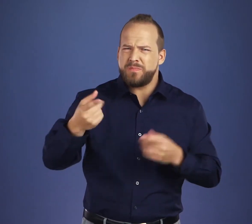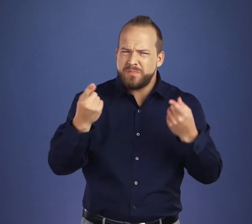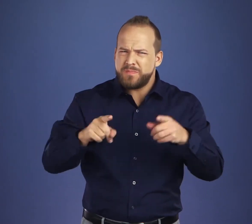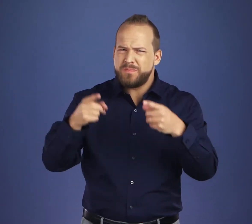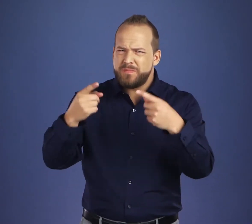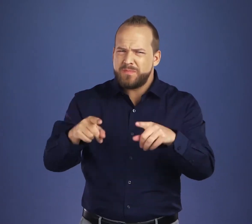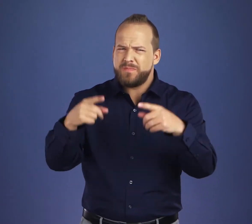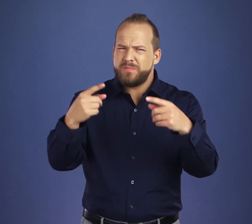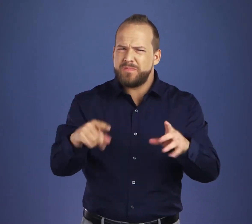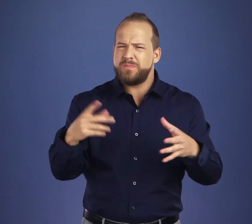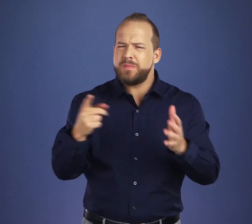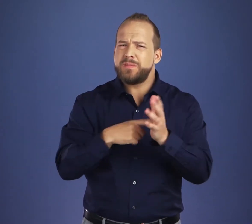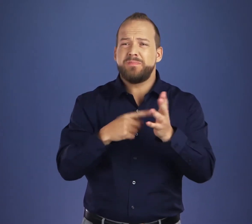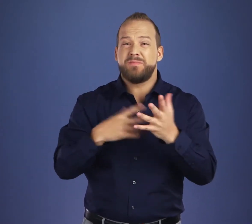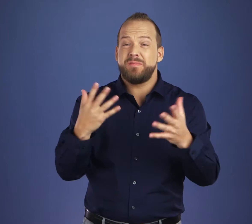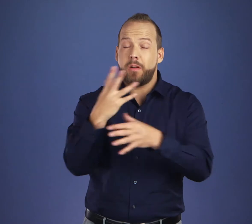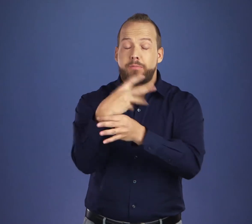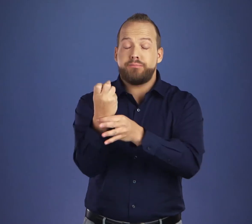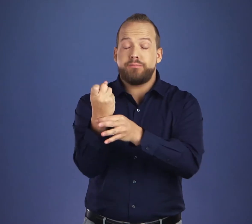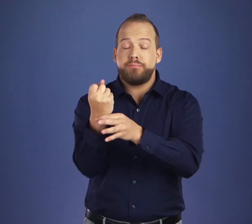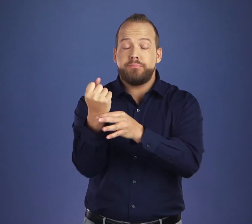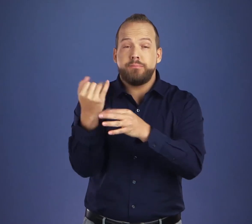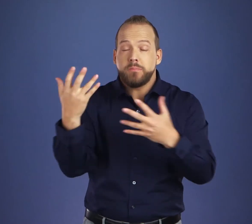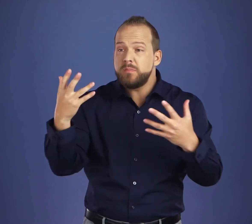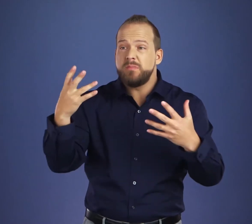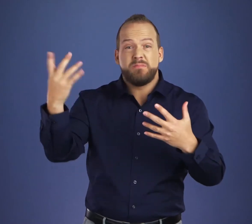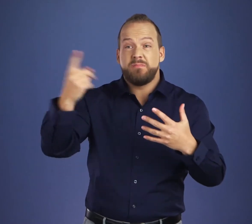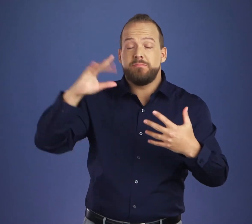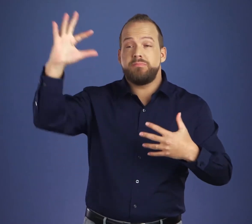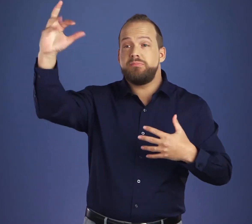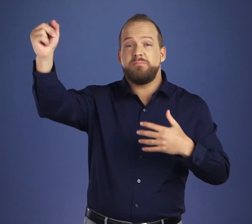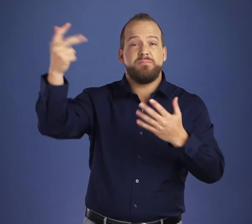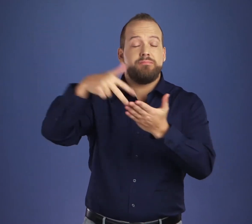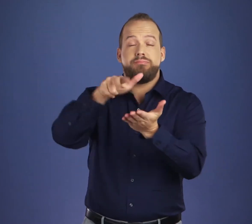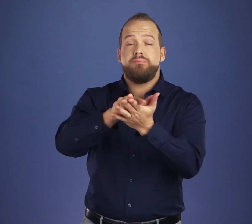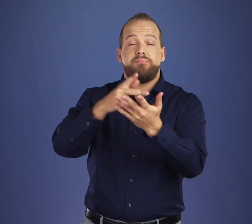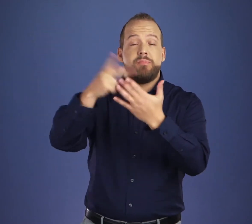Time after time, their uncertain flames blew out and couldn’t be relighted.